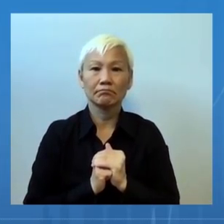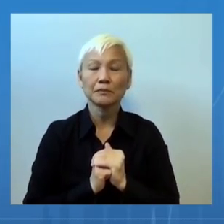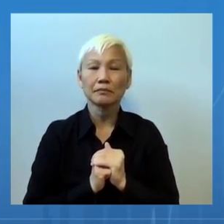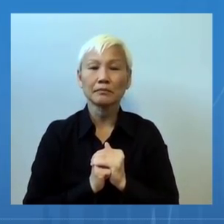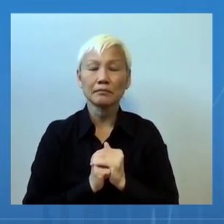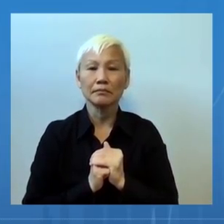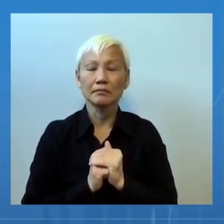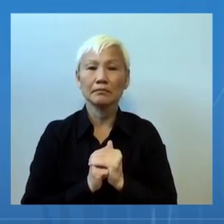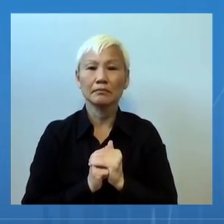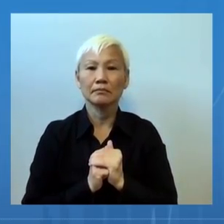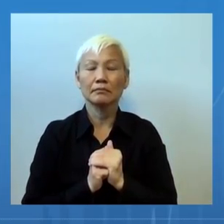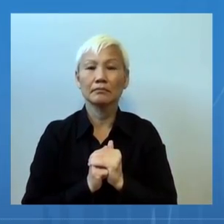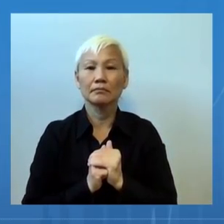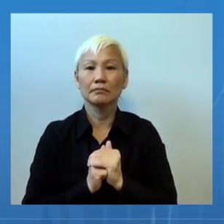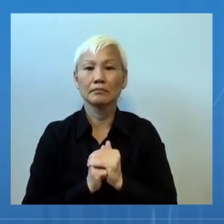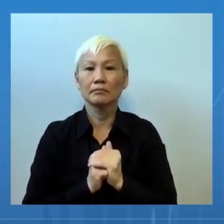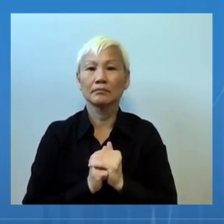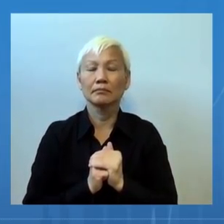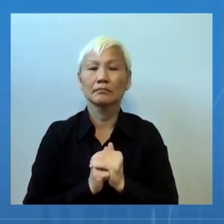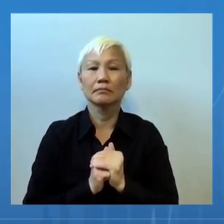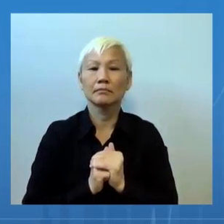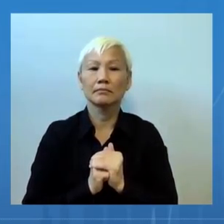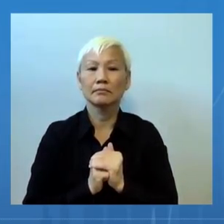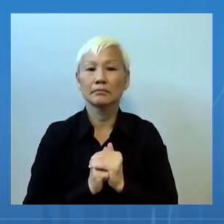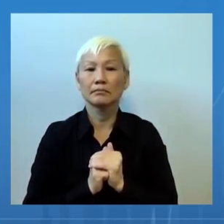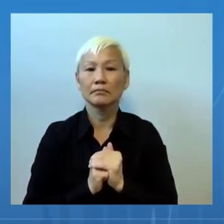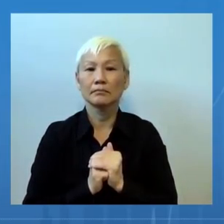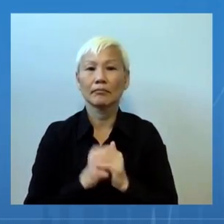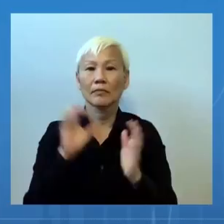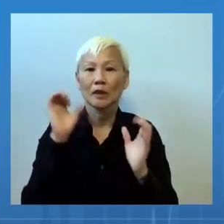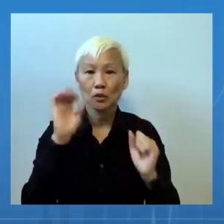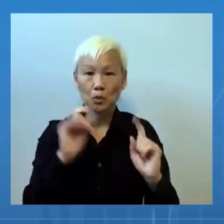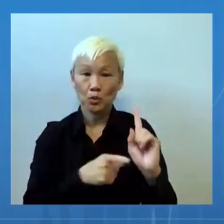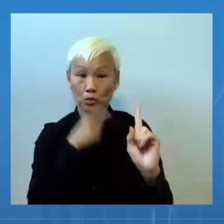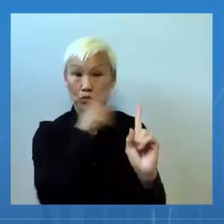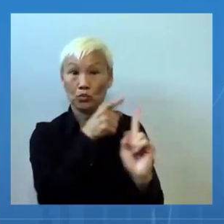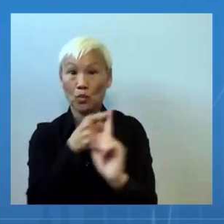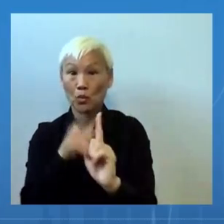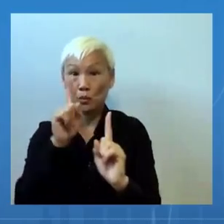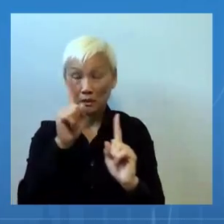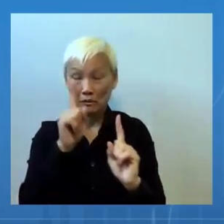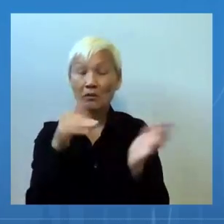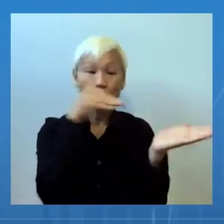which will in turn administer vaccines to kids. And this is how we think is the best way